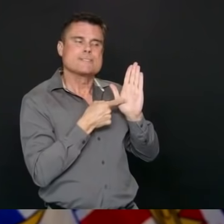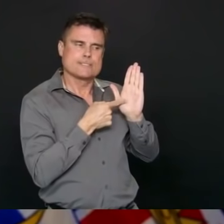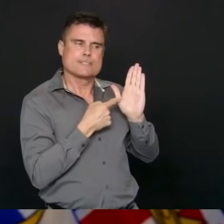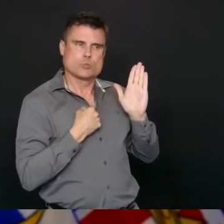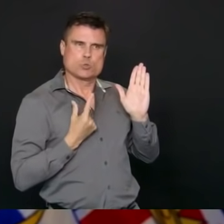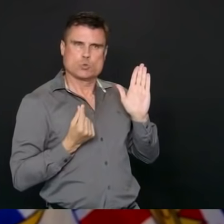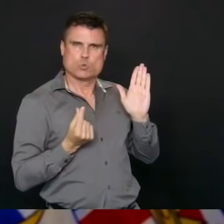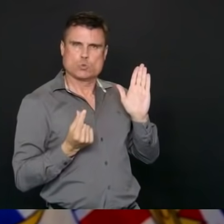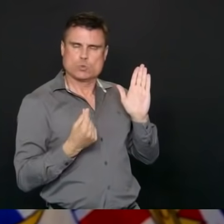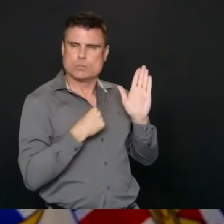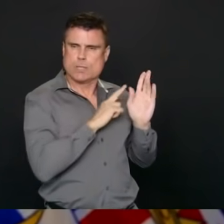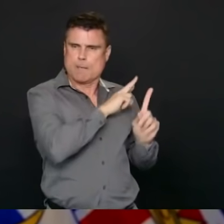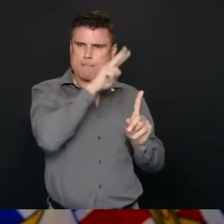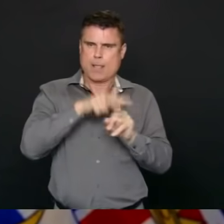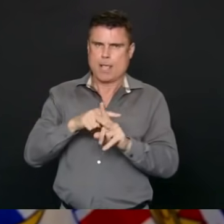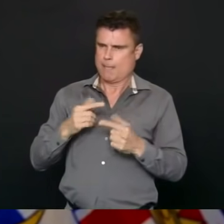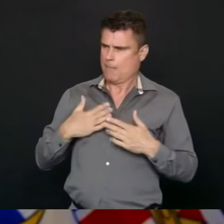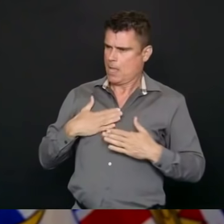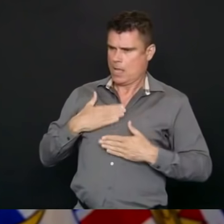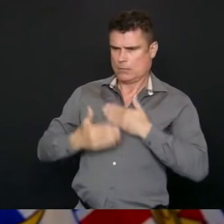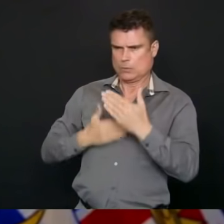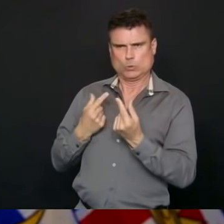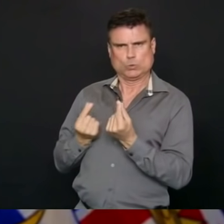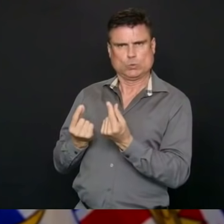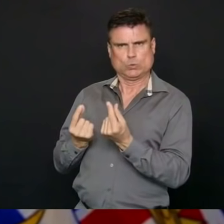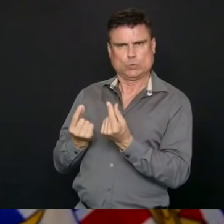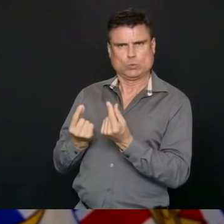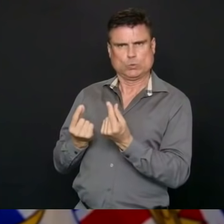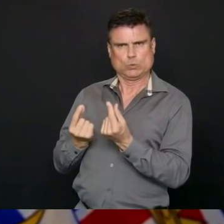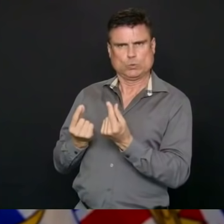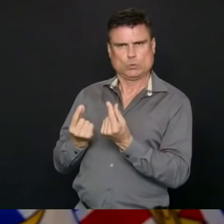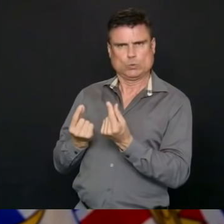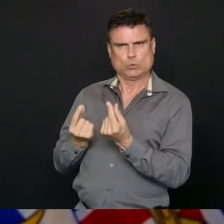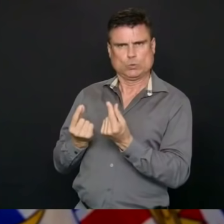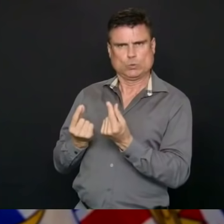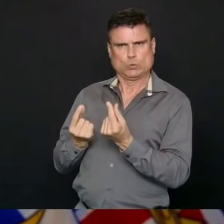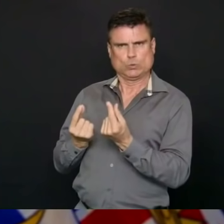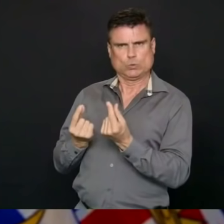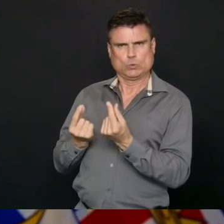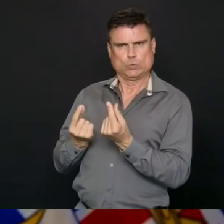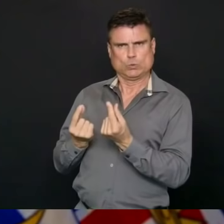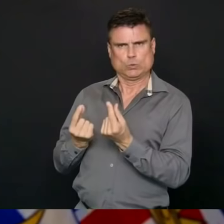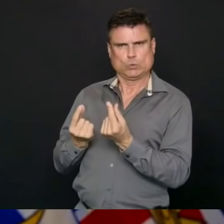I know some people are looking for clear direction and rules that everybody must follow, but we recognise that everybody's